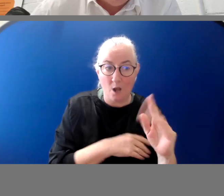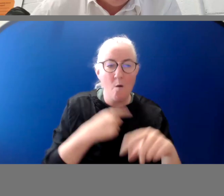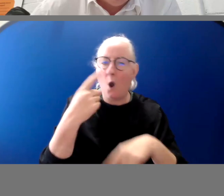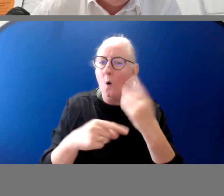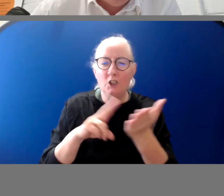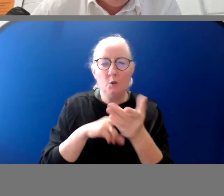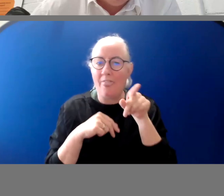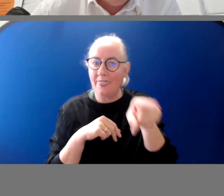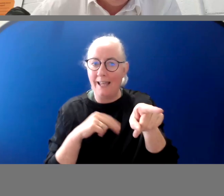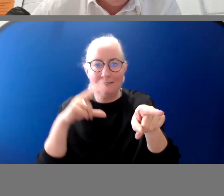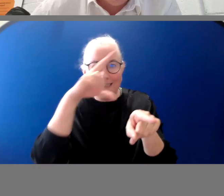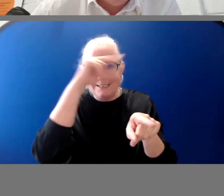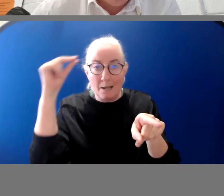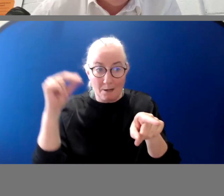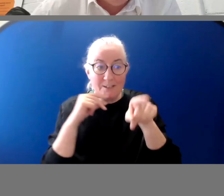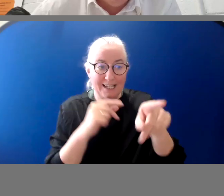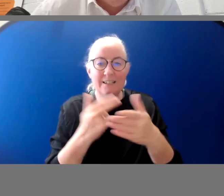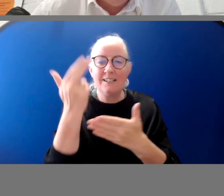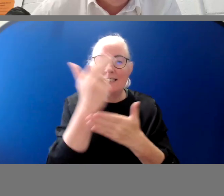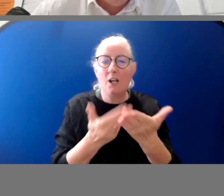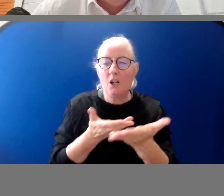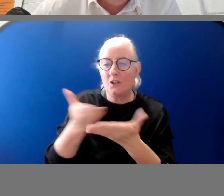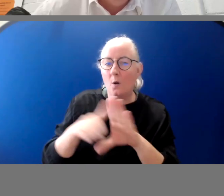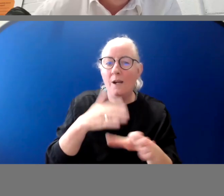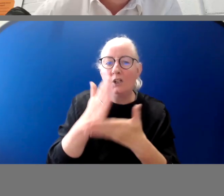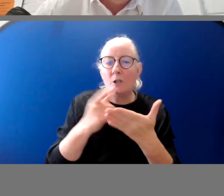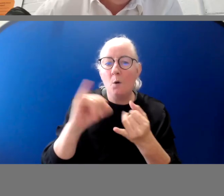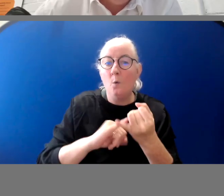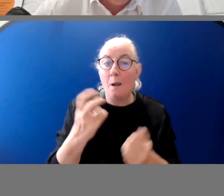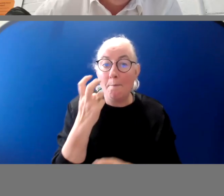as because it's it was designed in consultation with someone with a vision impairment so again you